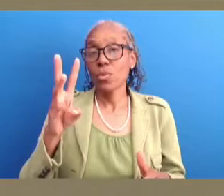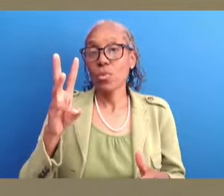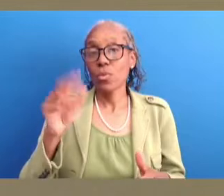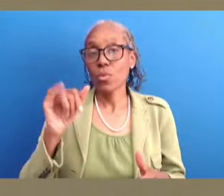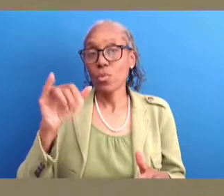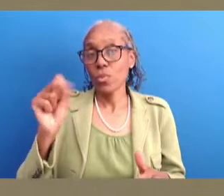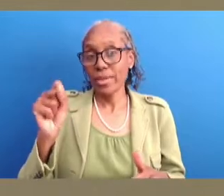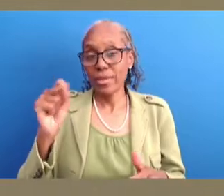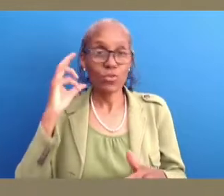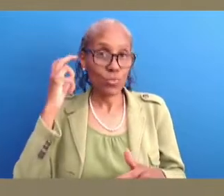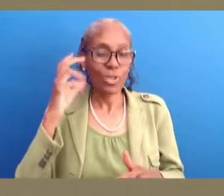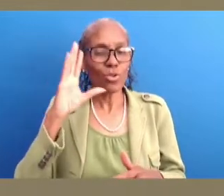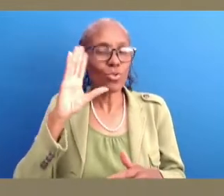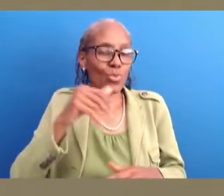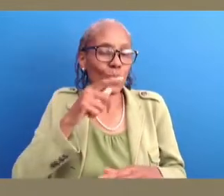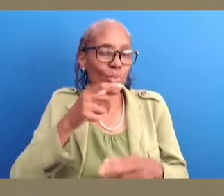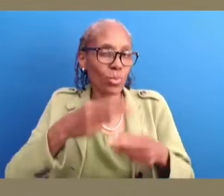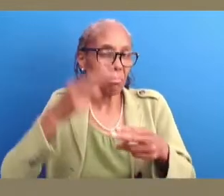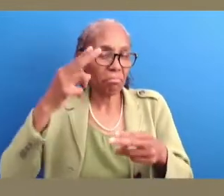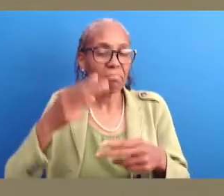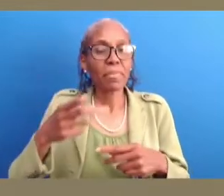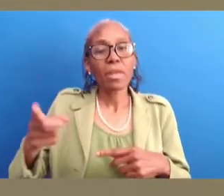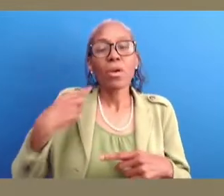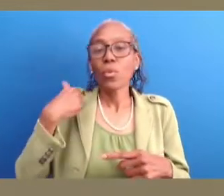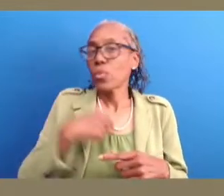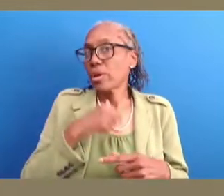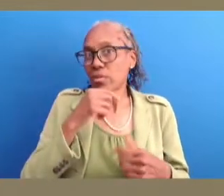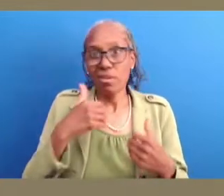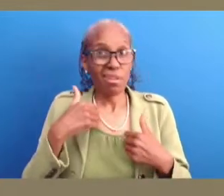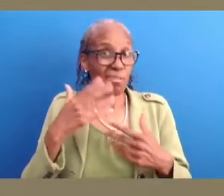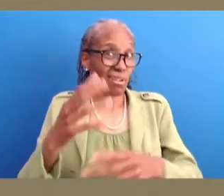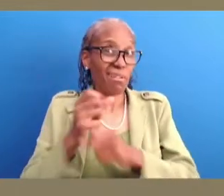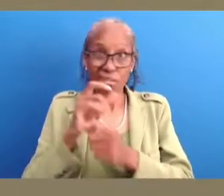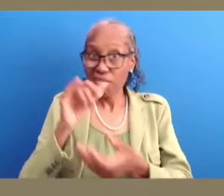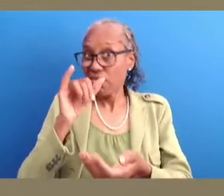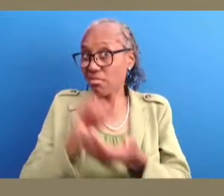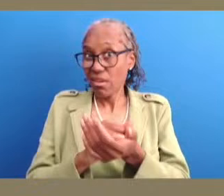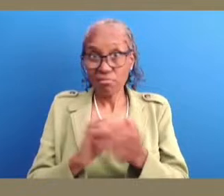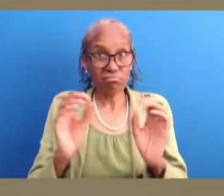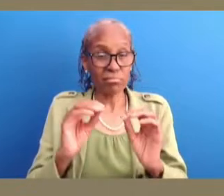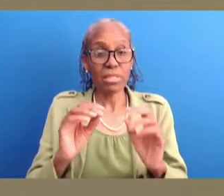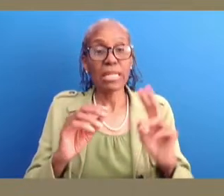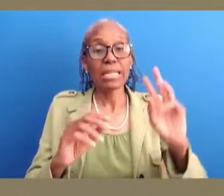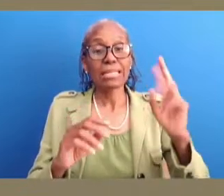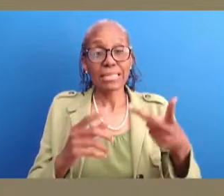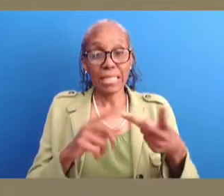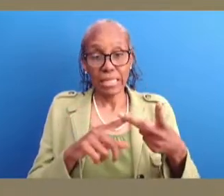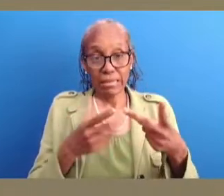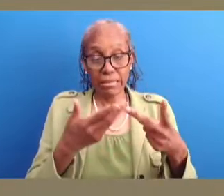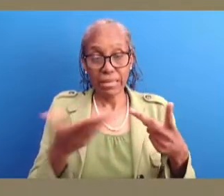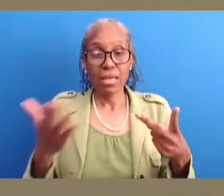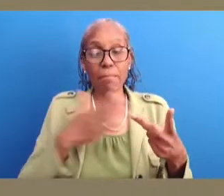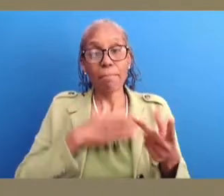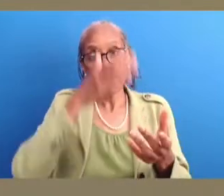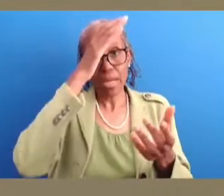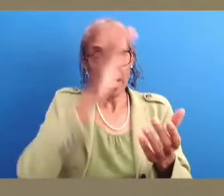DAY. HAD IT NOT BEEN FOR BIG WAVES RADIO AND YOU KNOW EXACTLY WHO